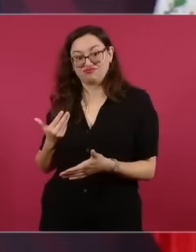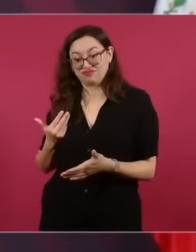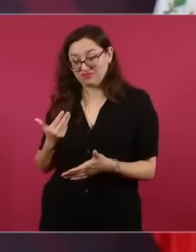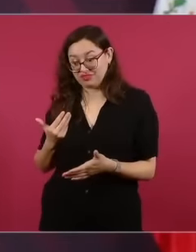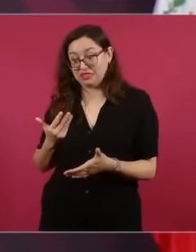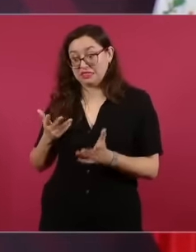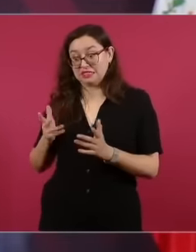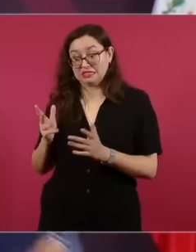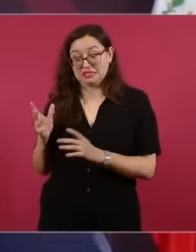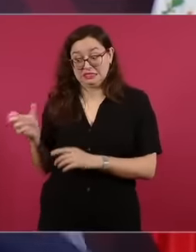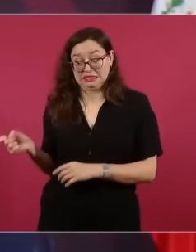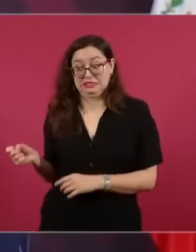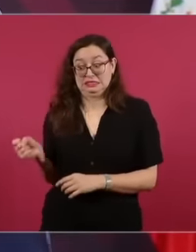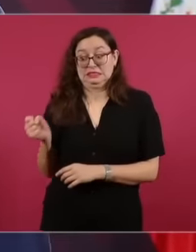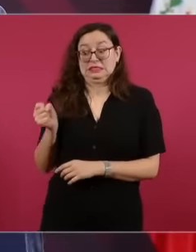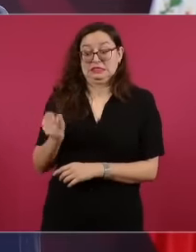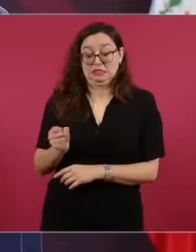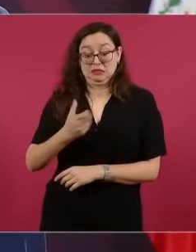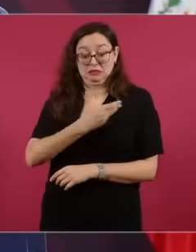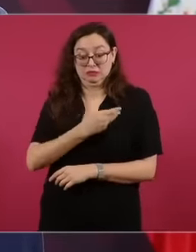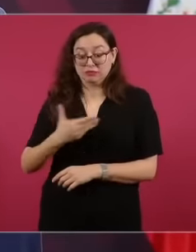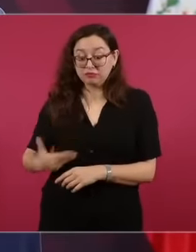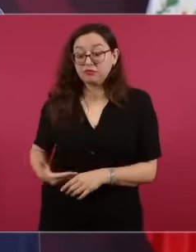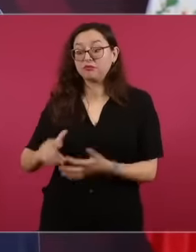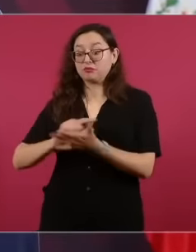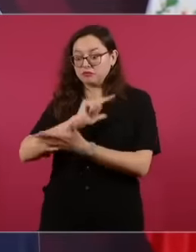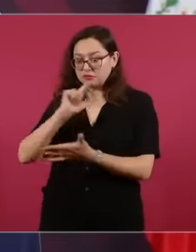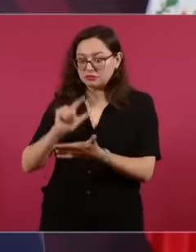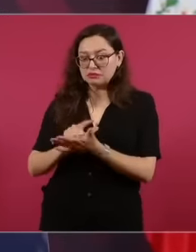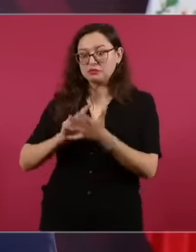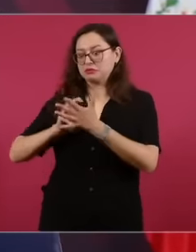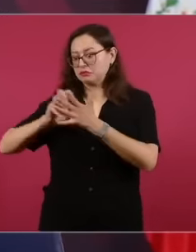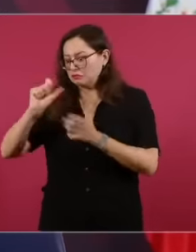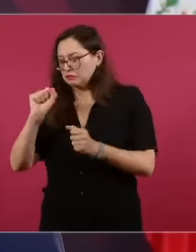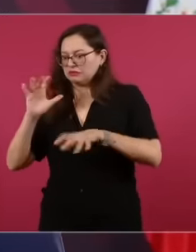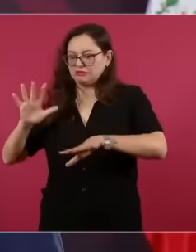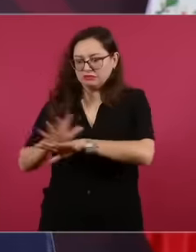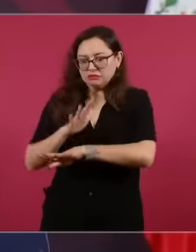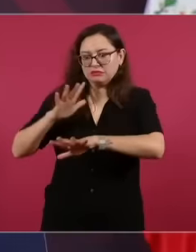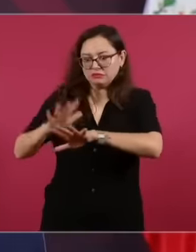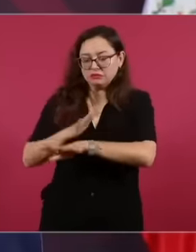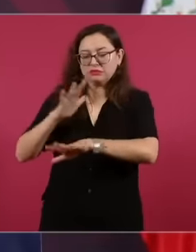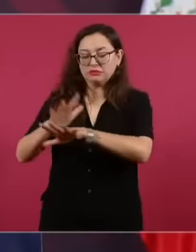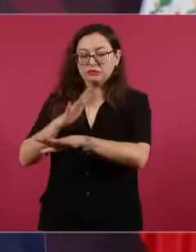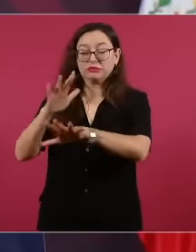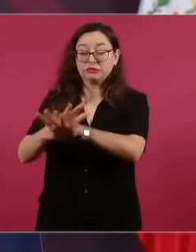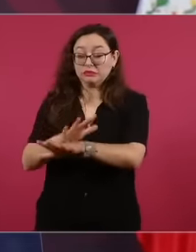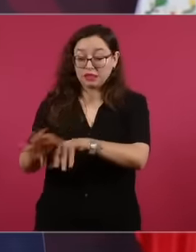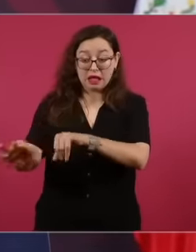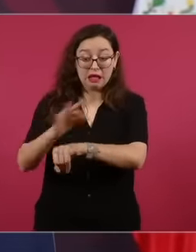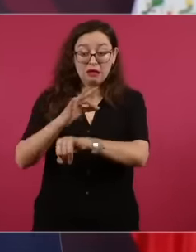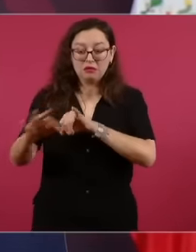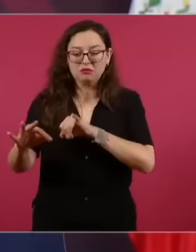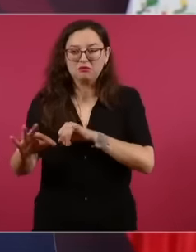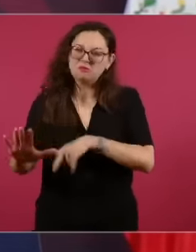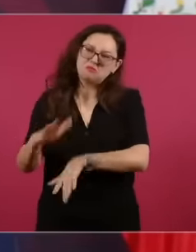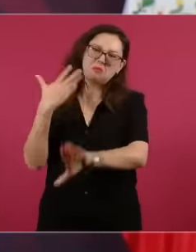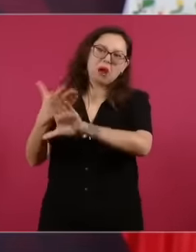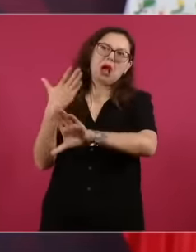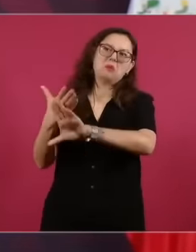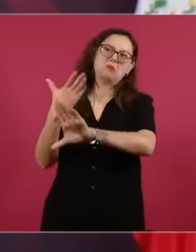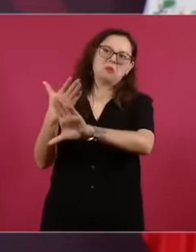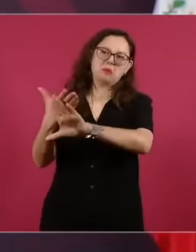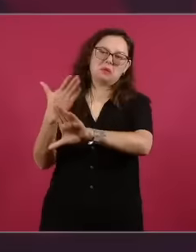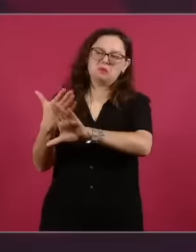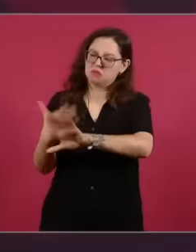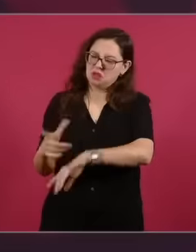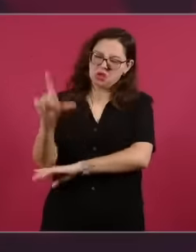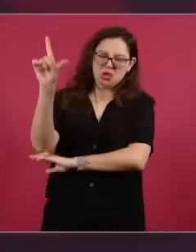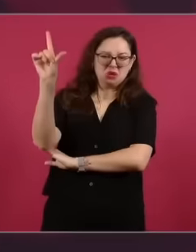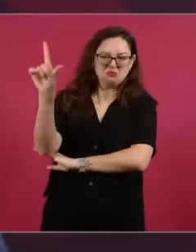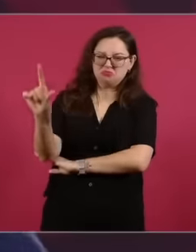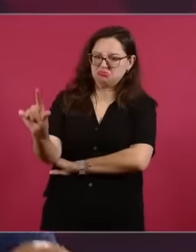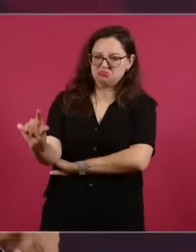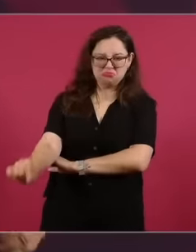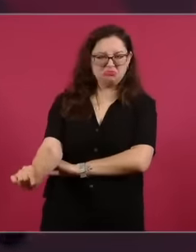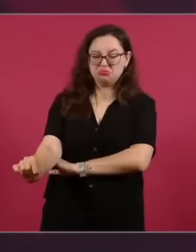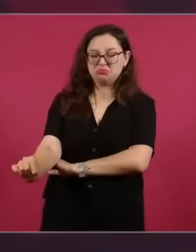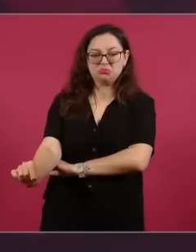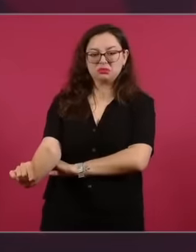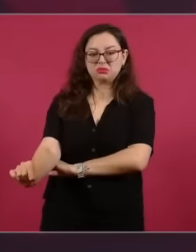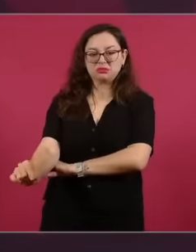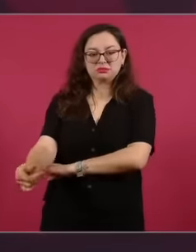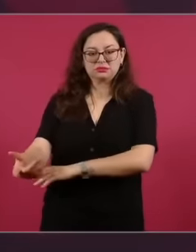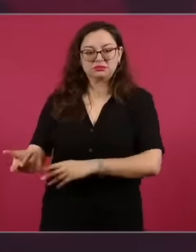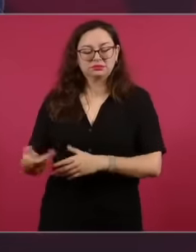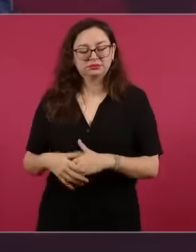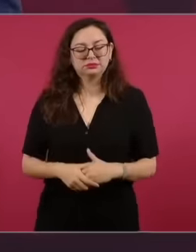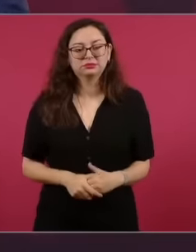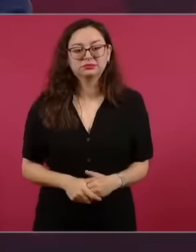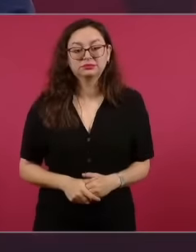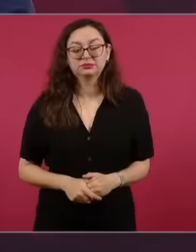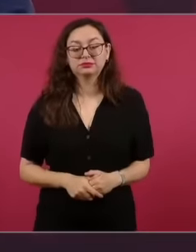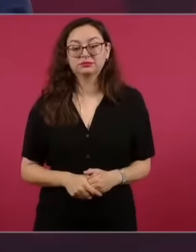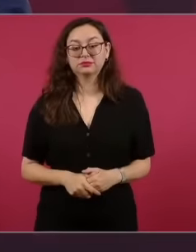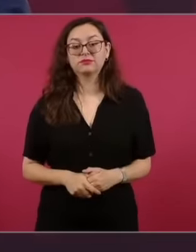structural reforms and in the end he undermined them.